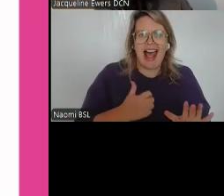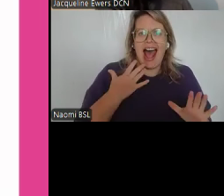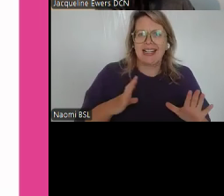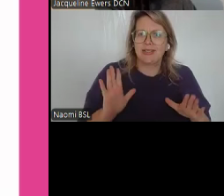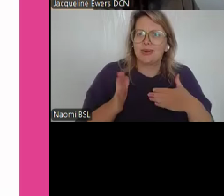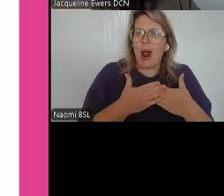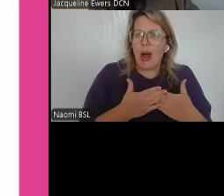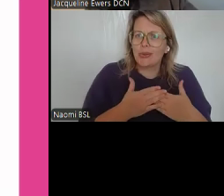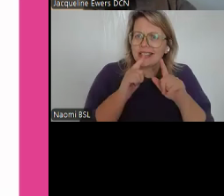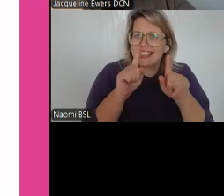Thank you very much.